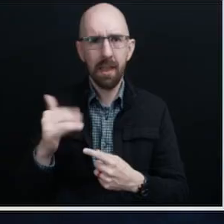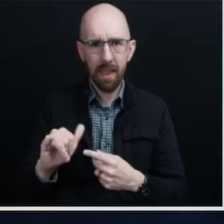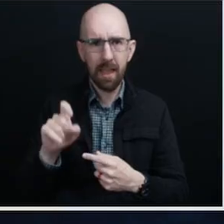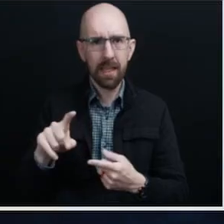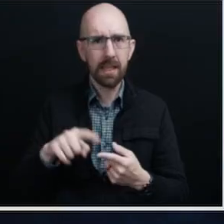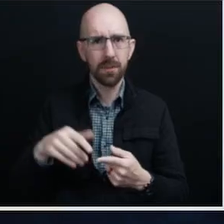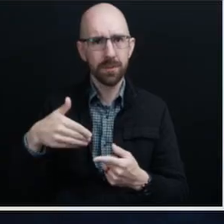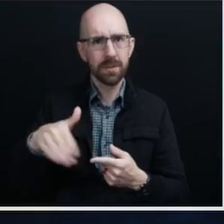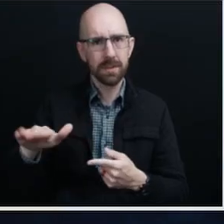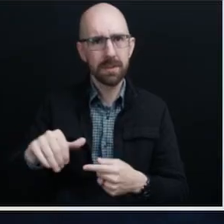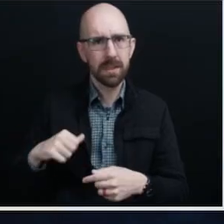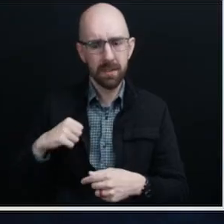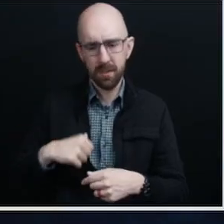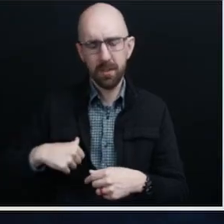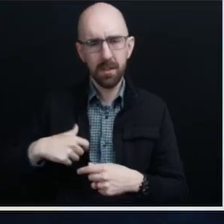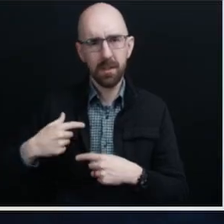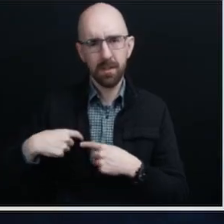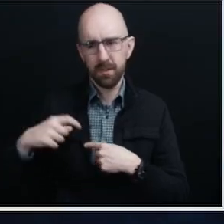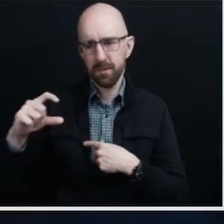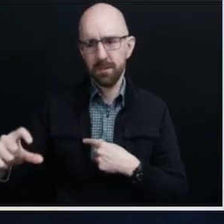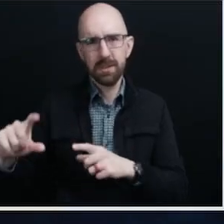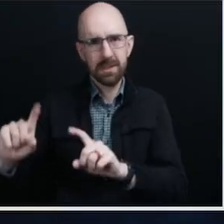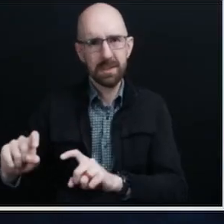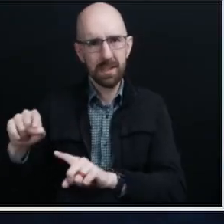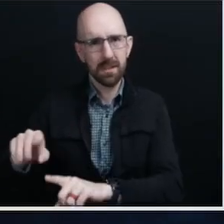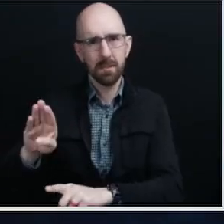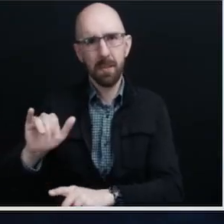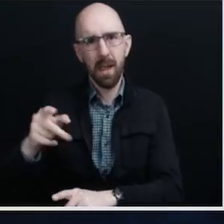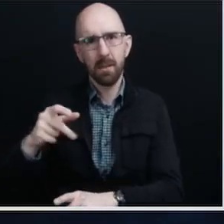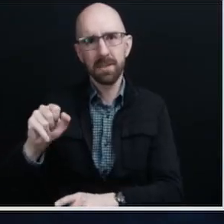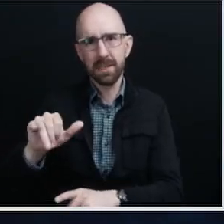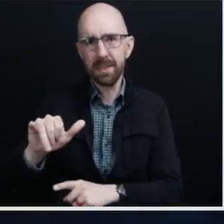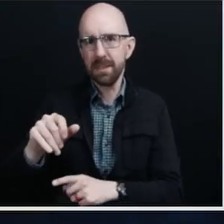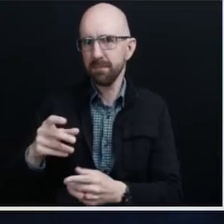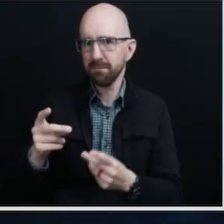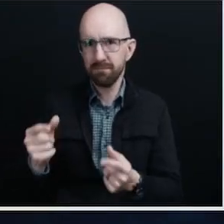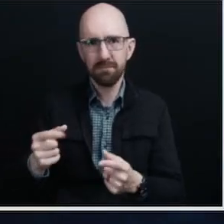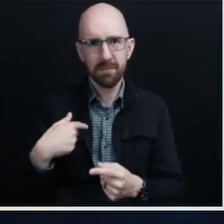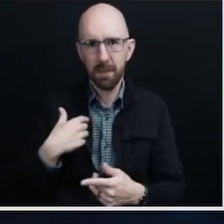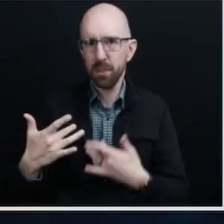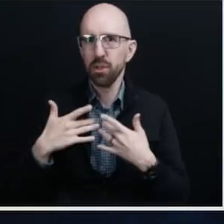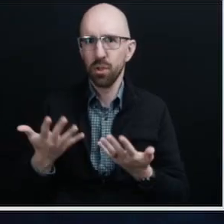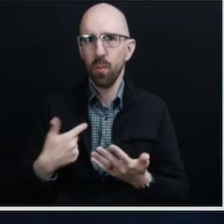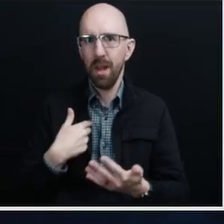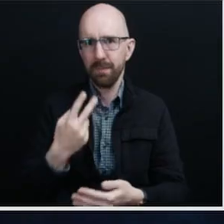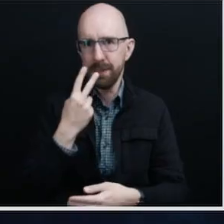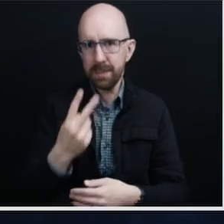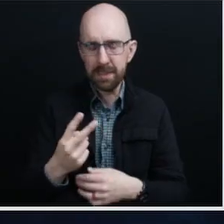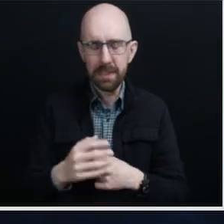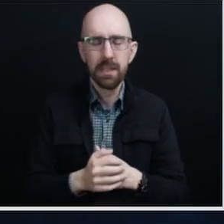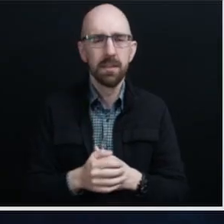biopsy ASAP. Like I'm really concerned with what I've seen. Um this is not something we want to